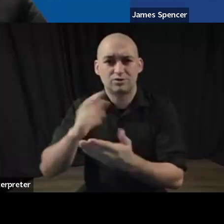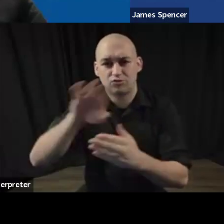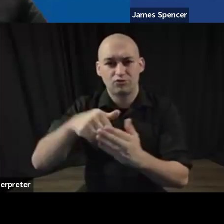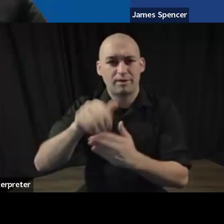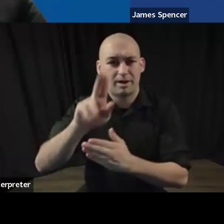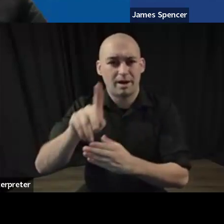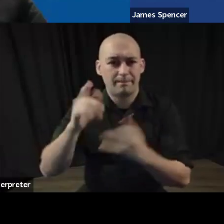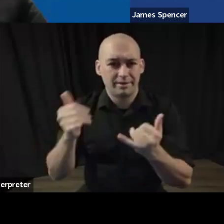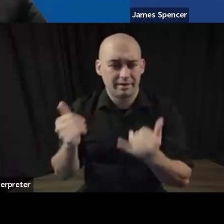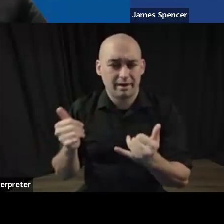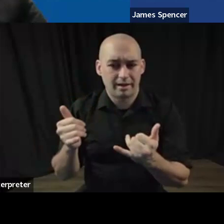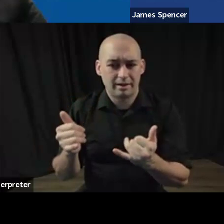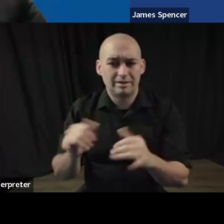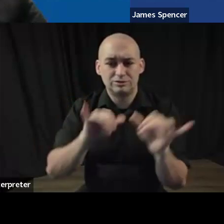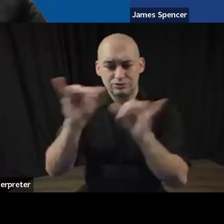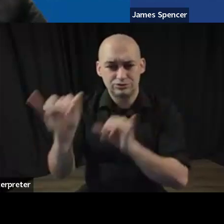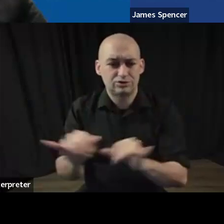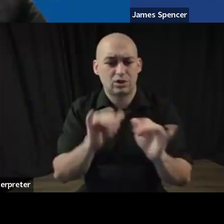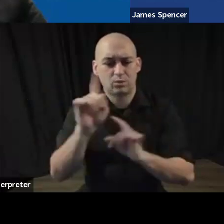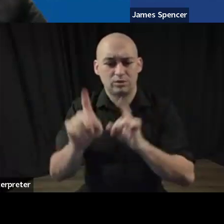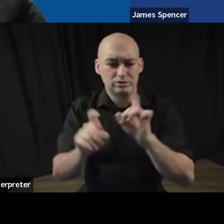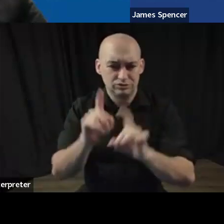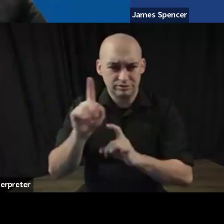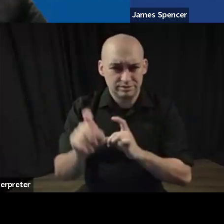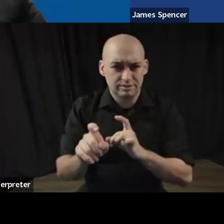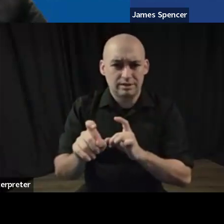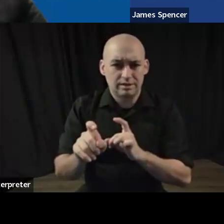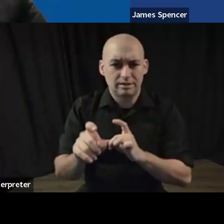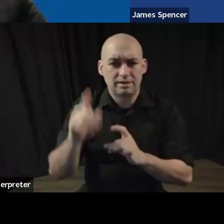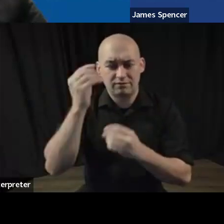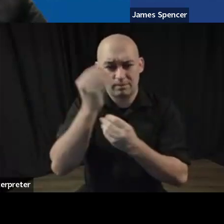is a general question about further definite, or where we might find more information about